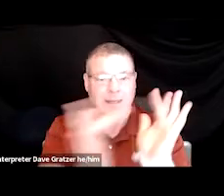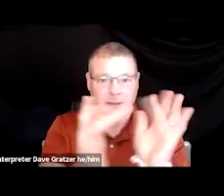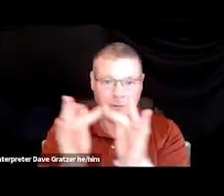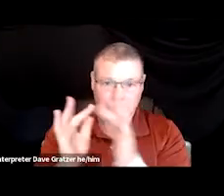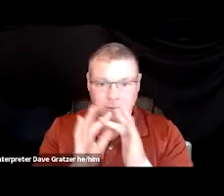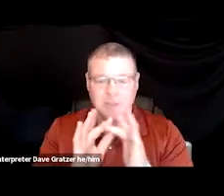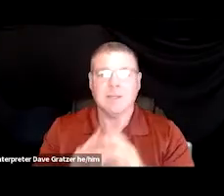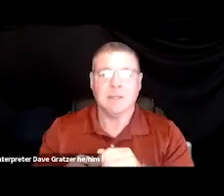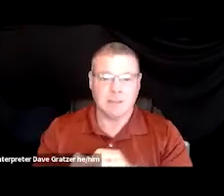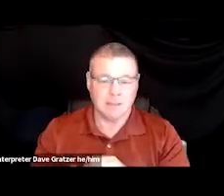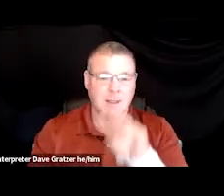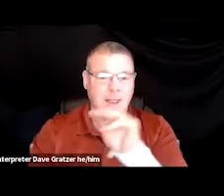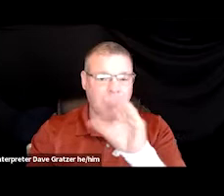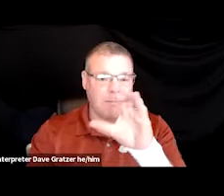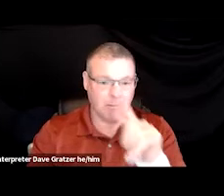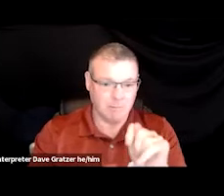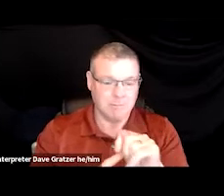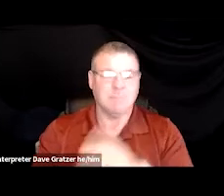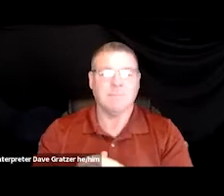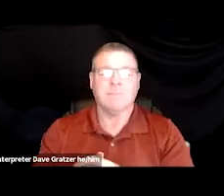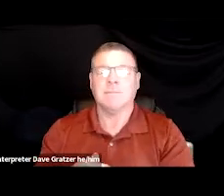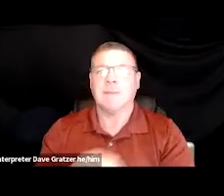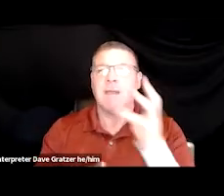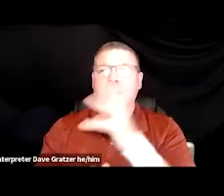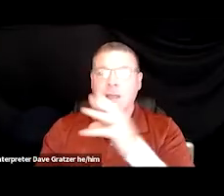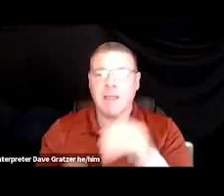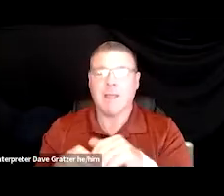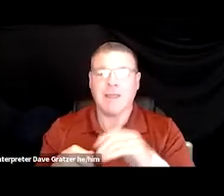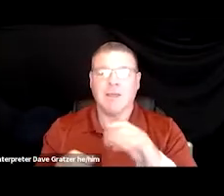or MCOTs for short, as we call them in Texas.